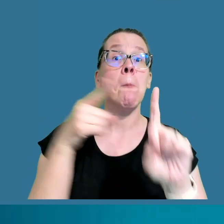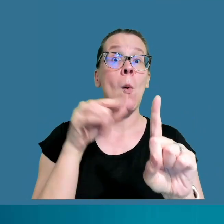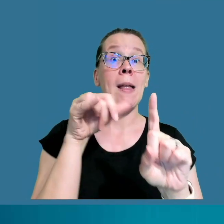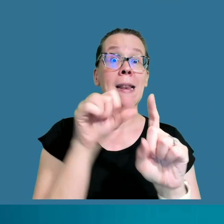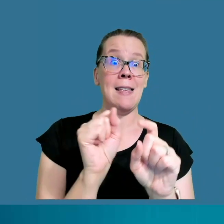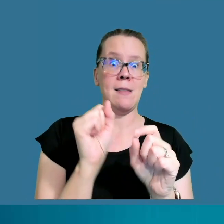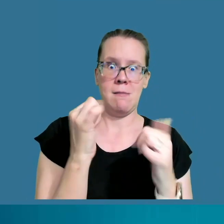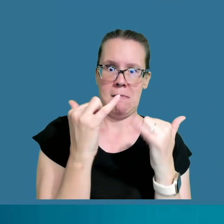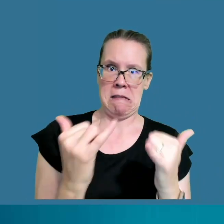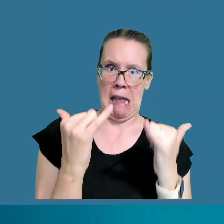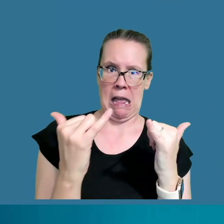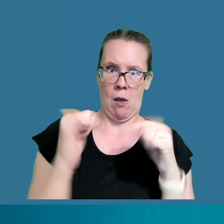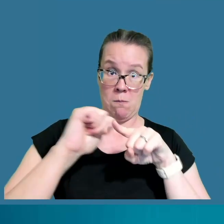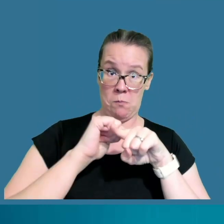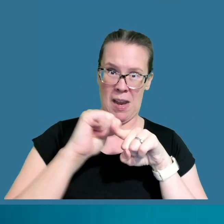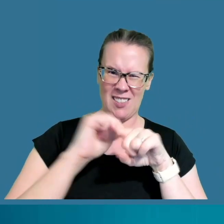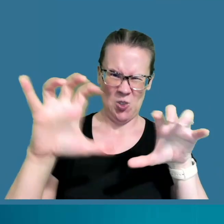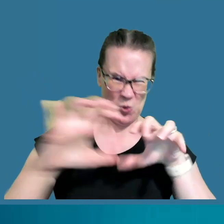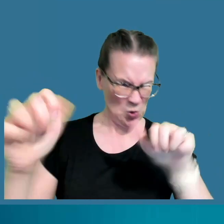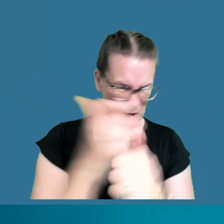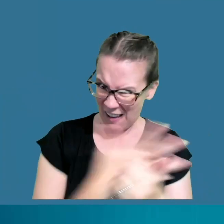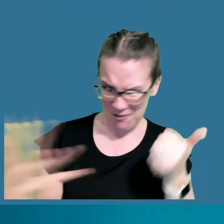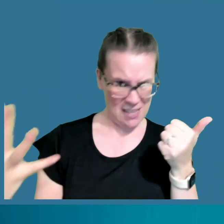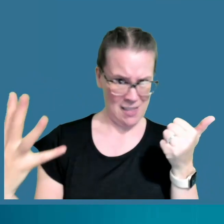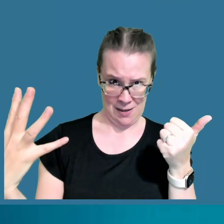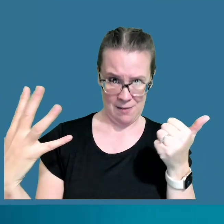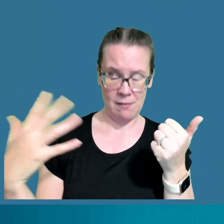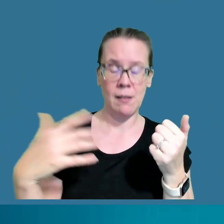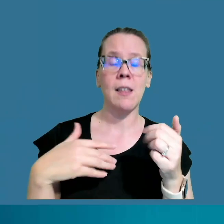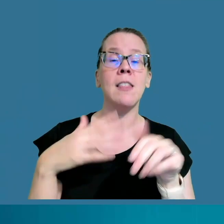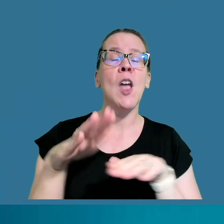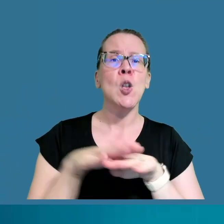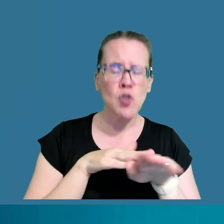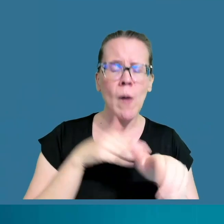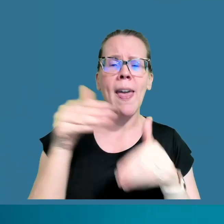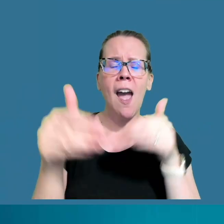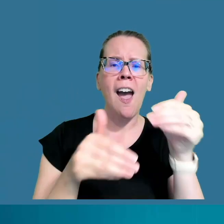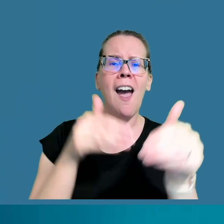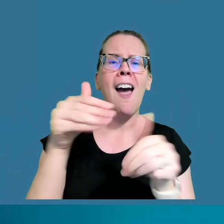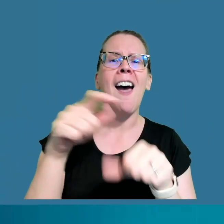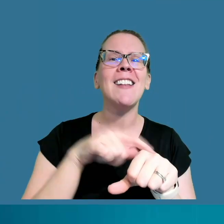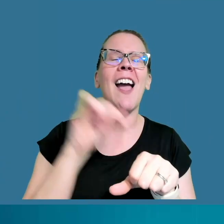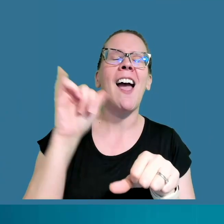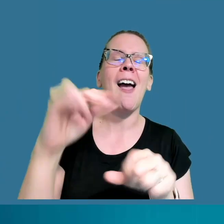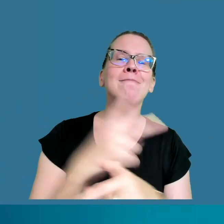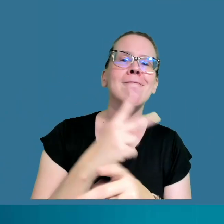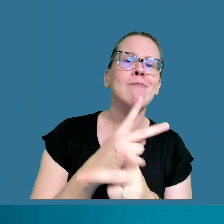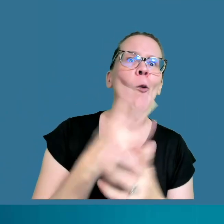the point is that, now, if you practice each of these separately, individually,